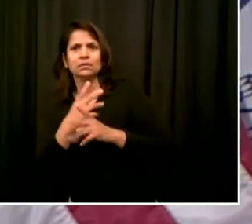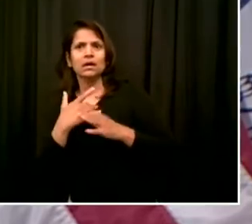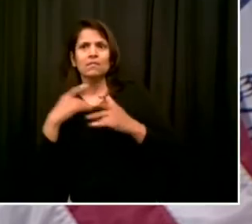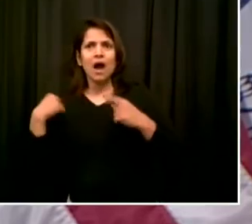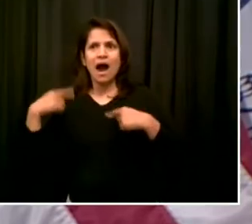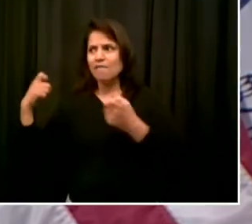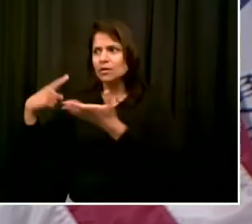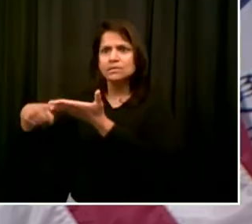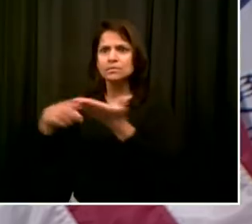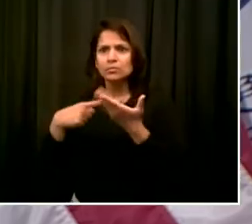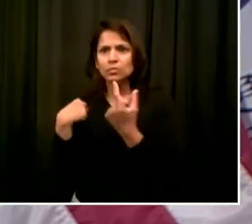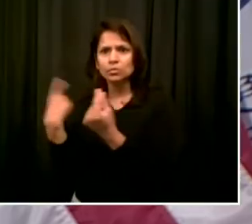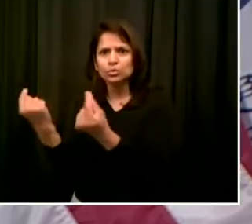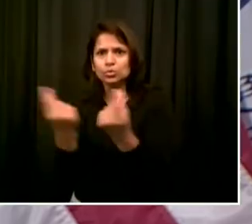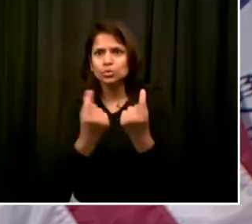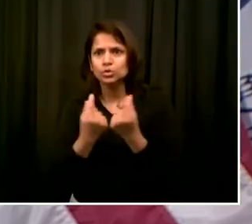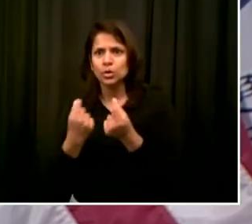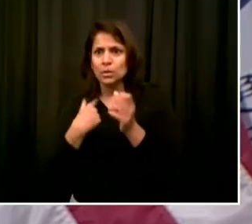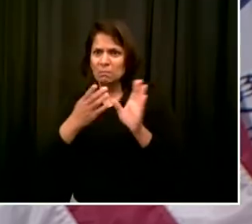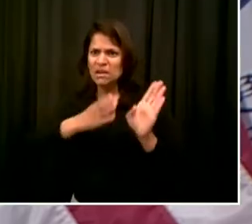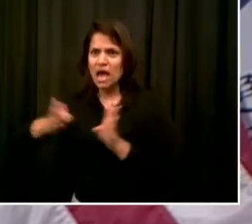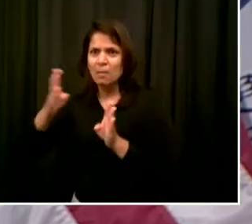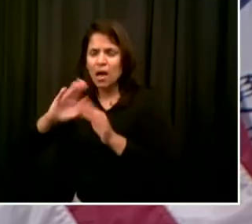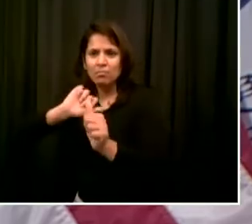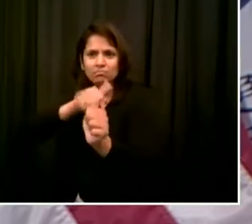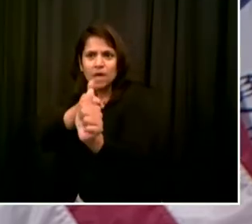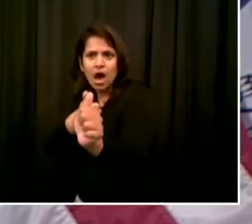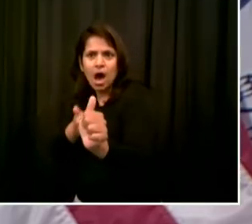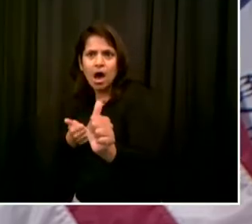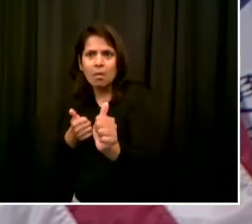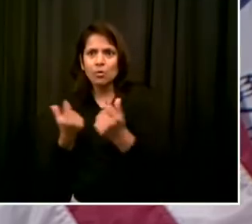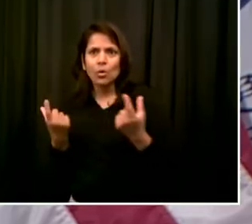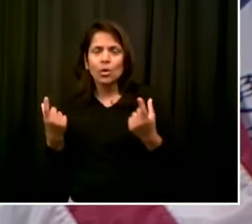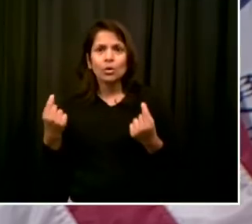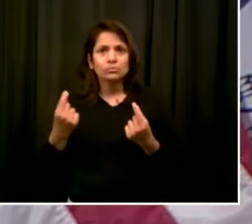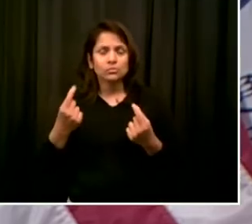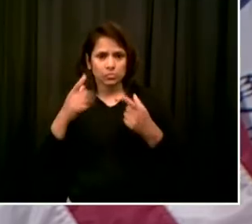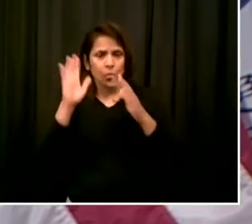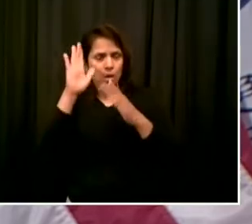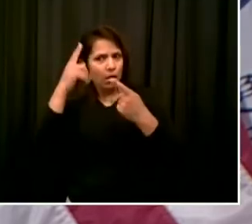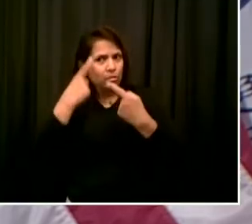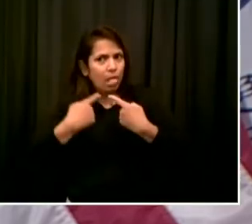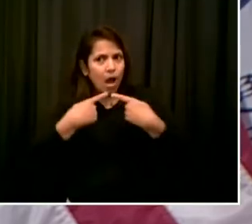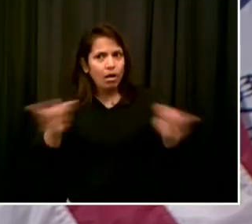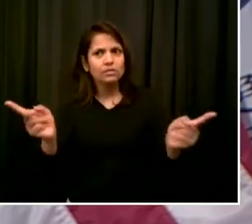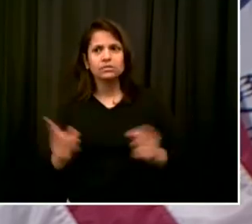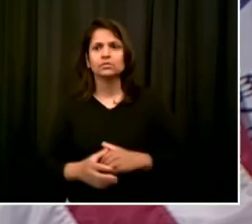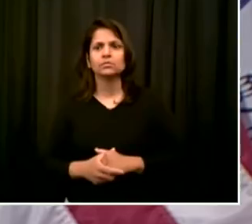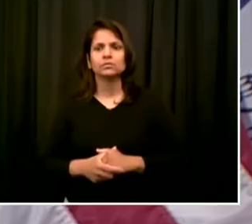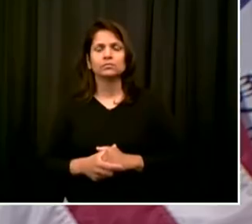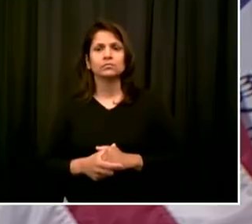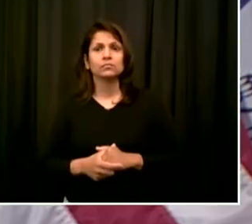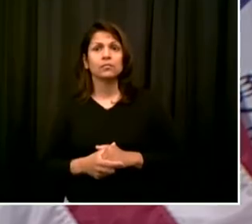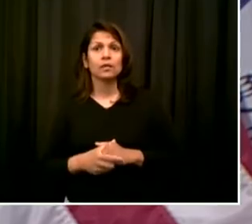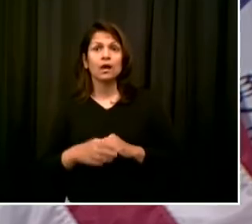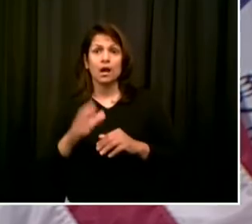TALKING AND SAYING WE HAVE AN ISSUE.